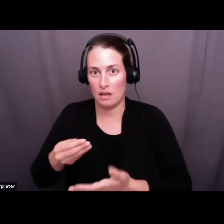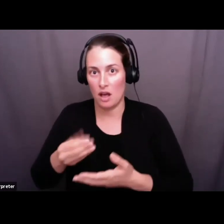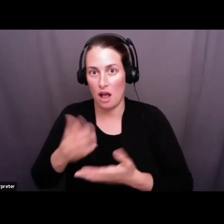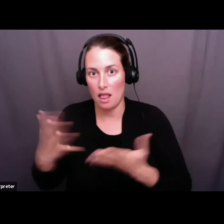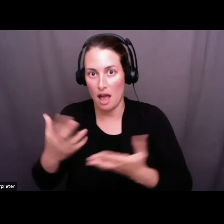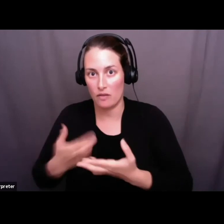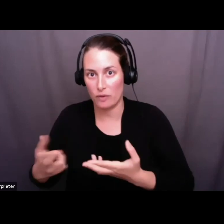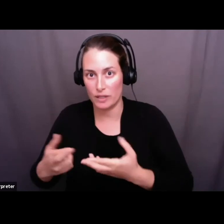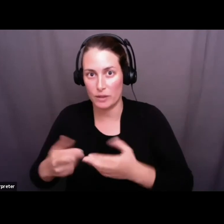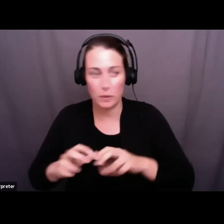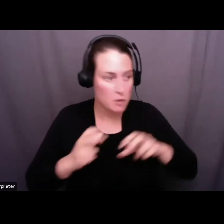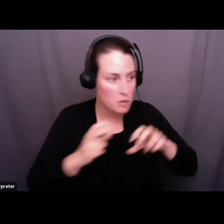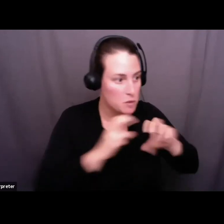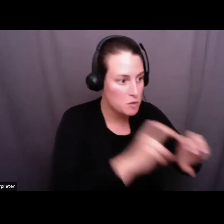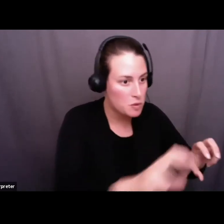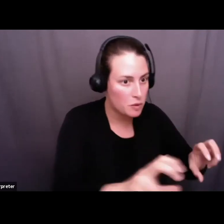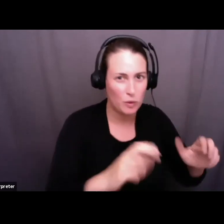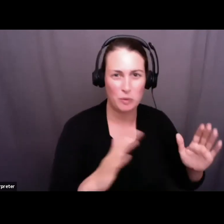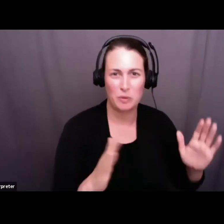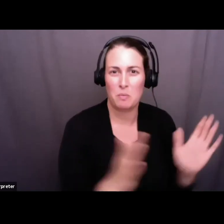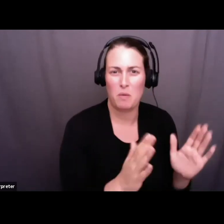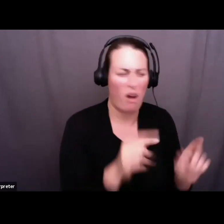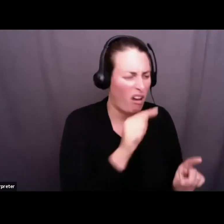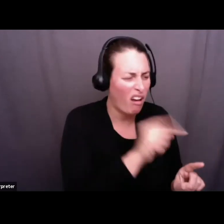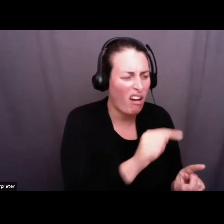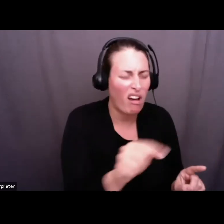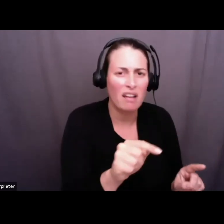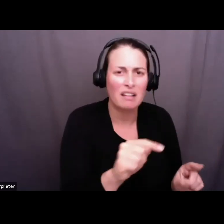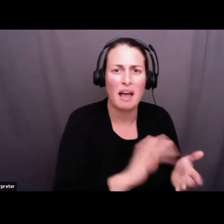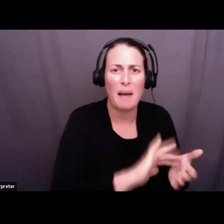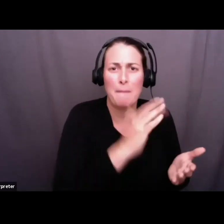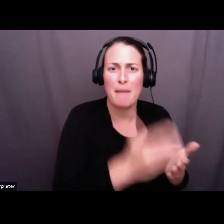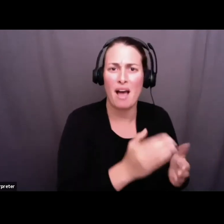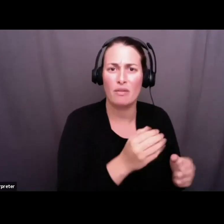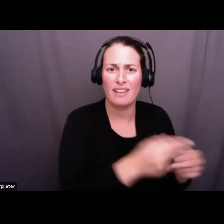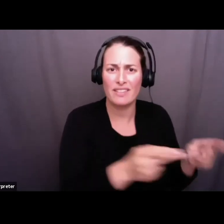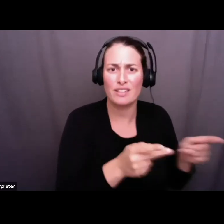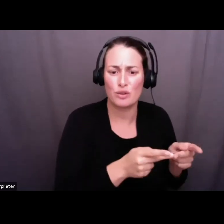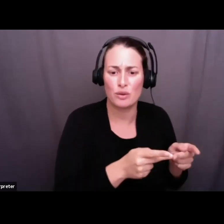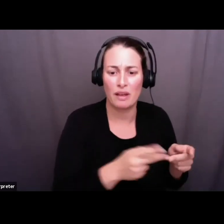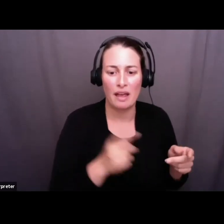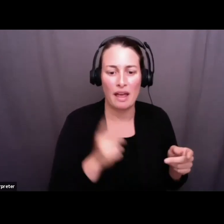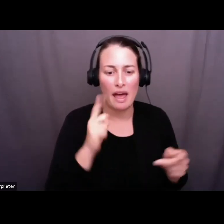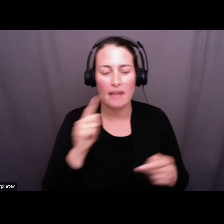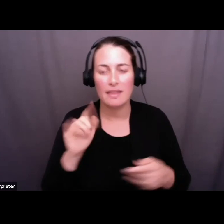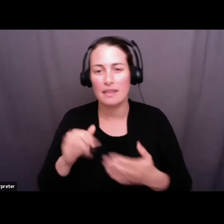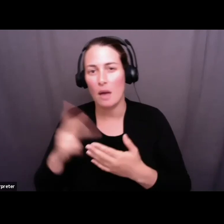of institutions. I think the total proposed price tag on this program was somewhere around